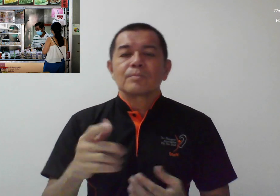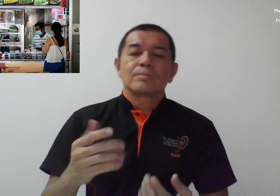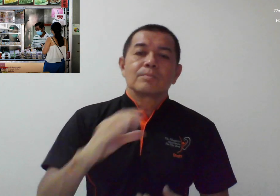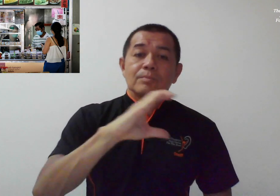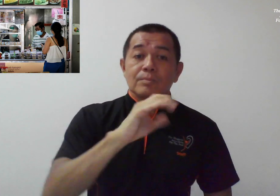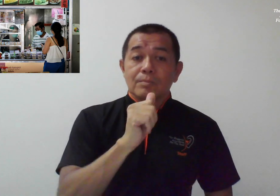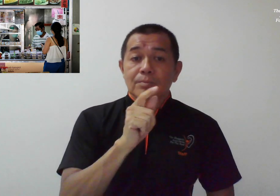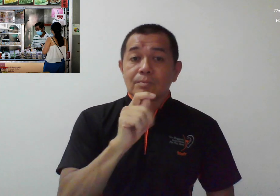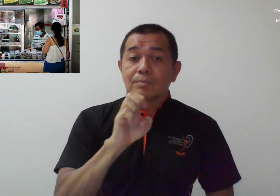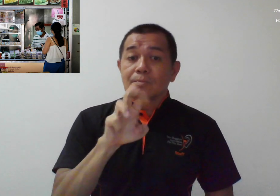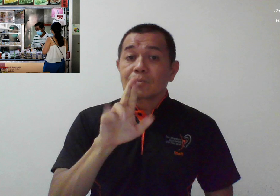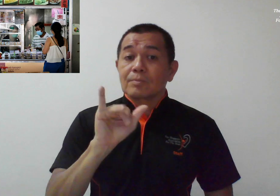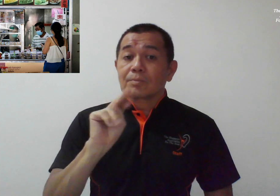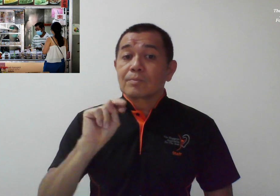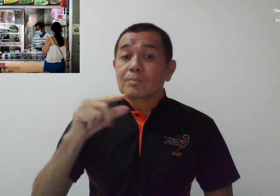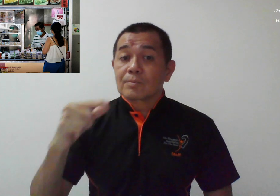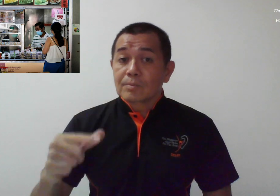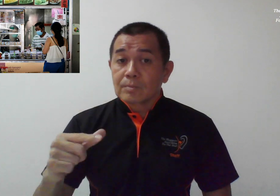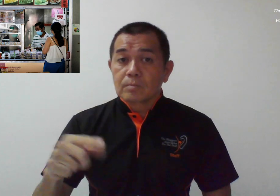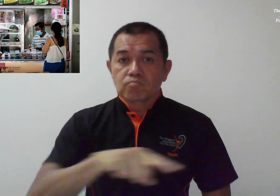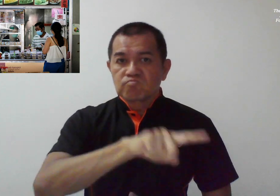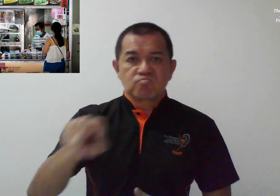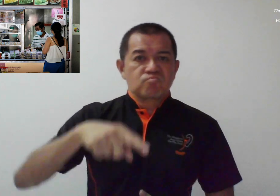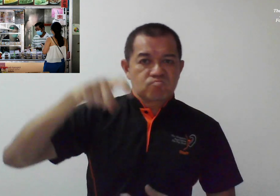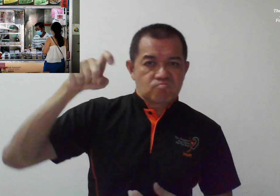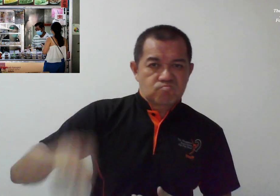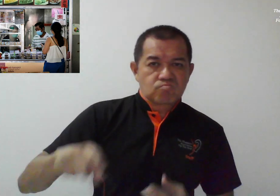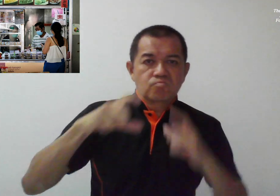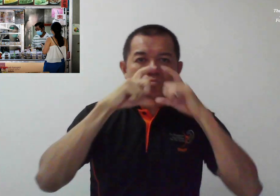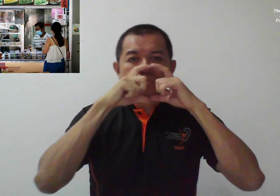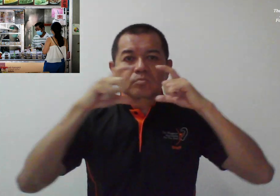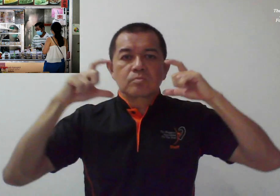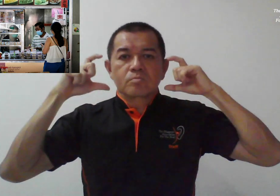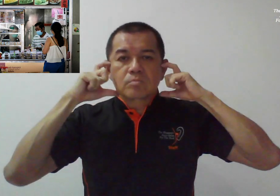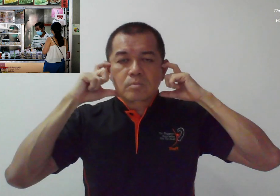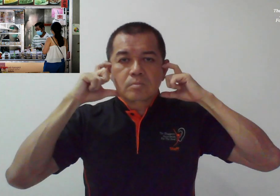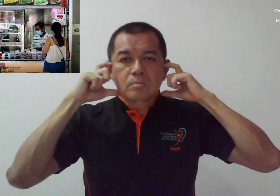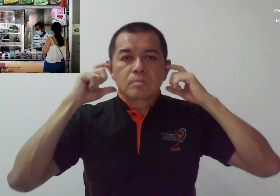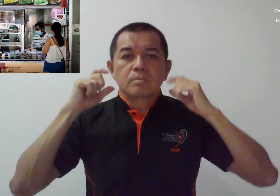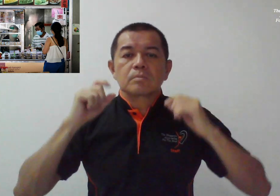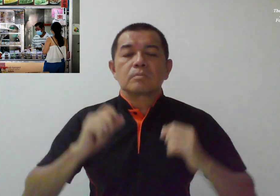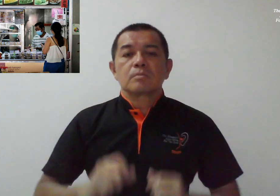and caterers is required to wear masks.